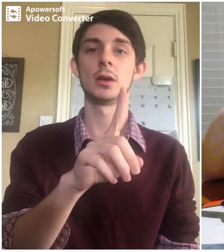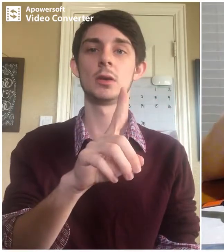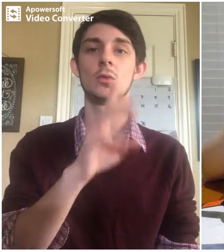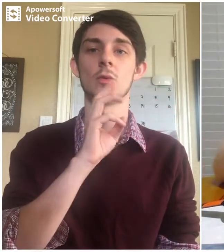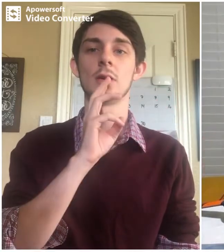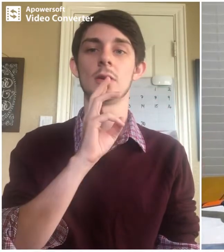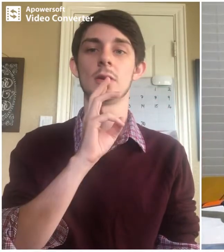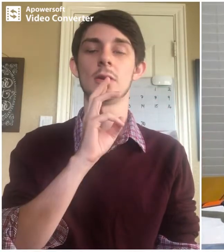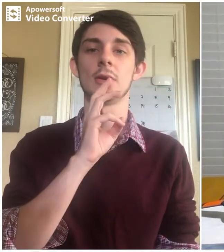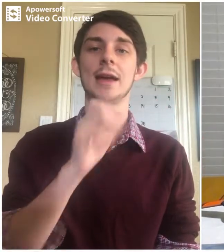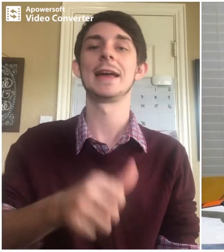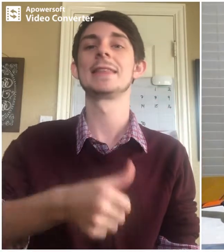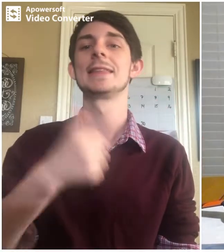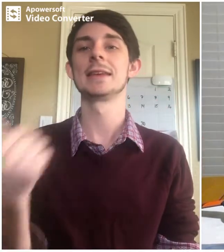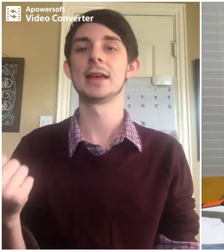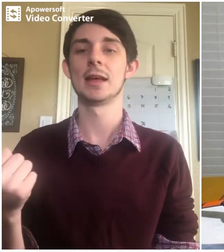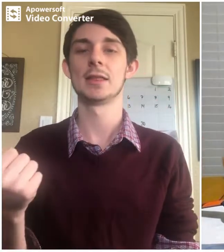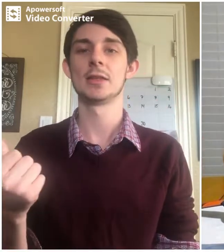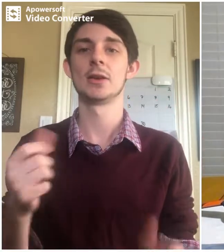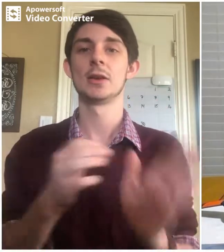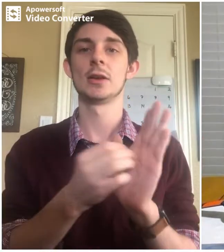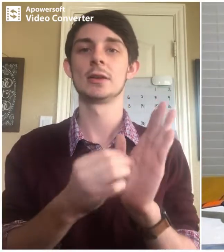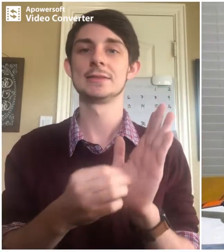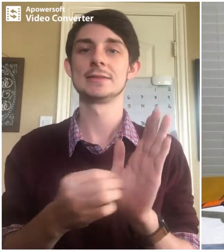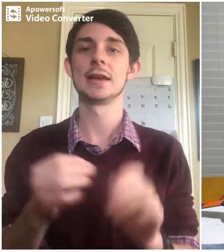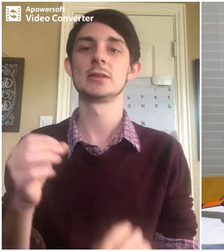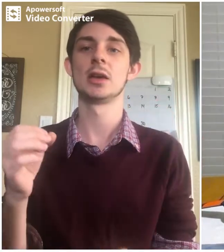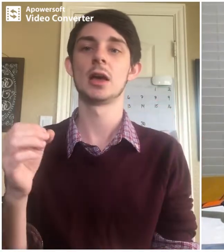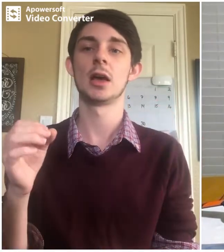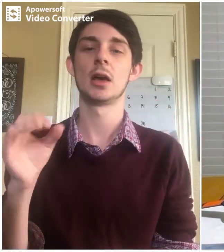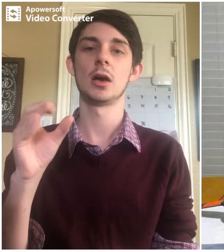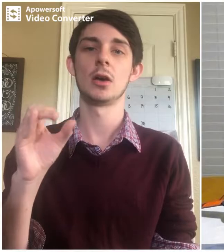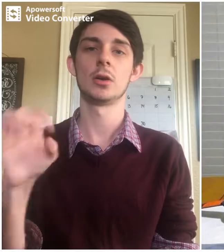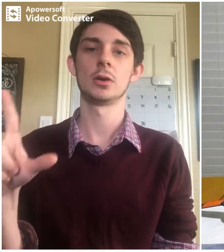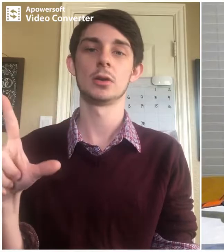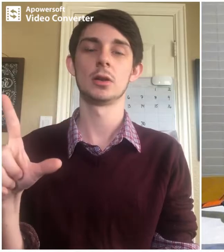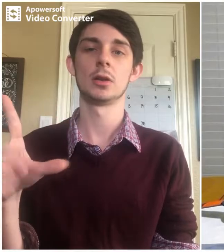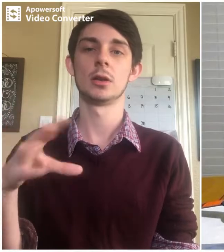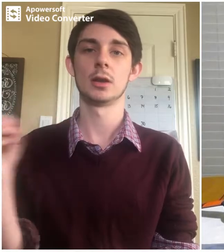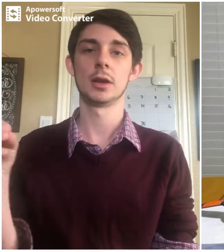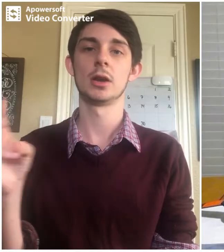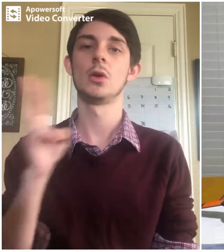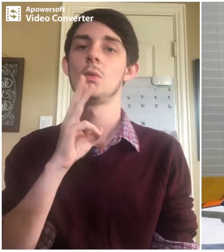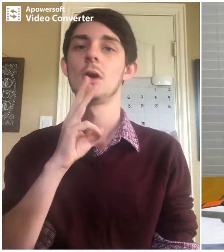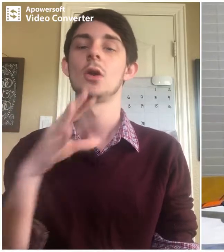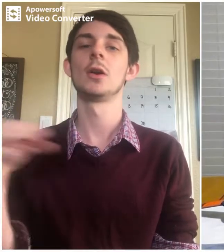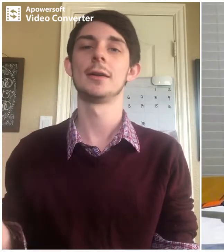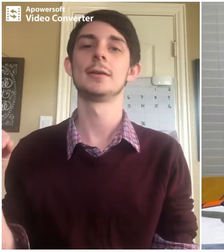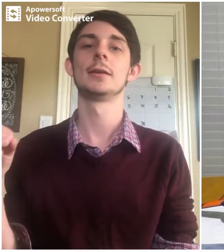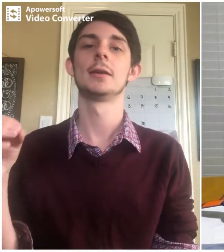lids marked too. Afterward go-ahead and pour one cup of water into each